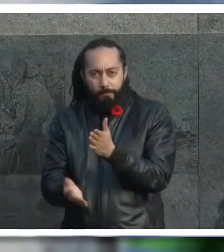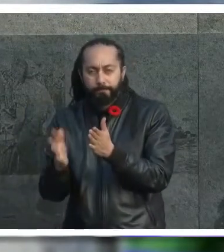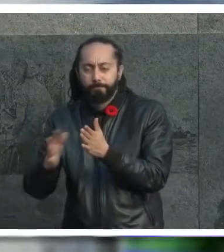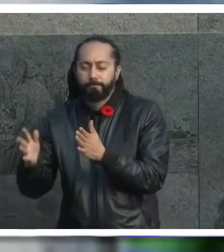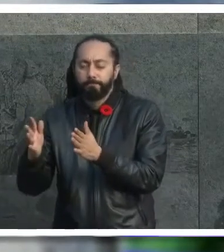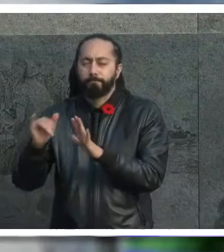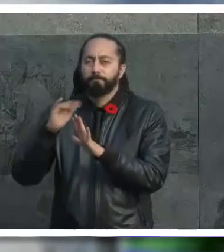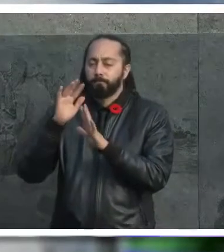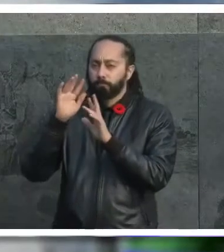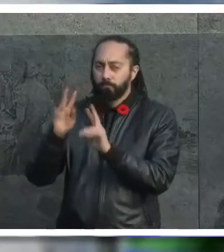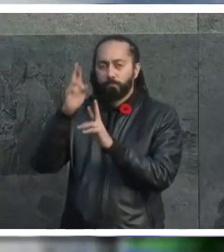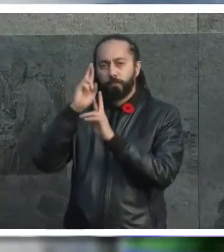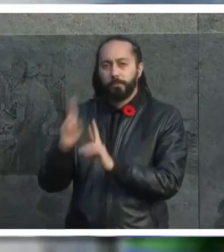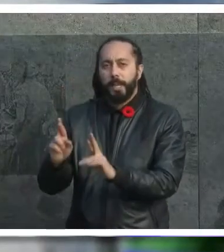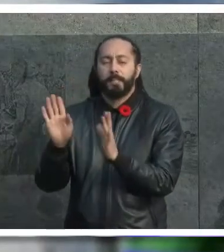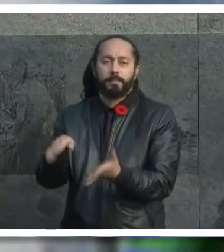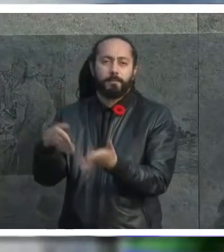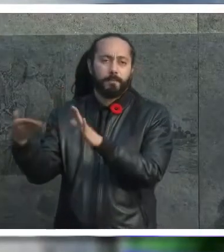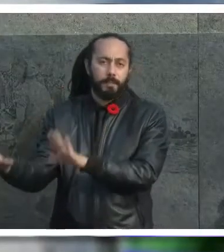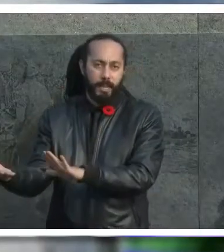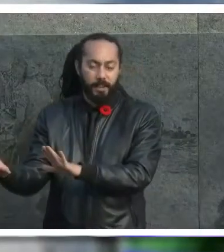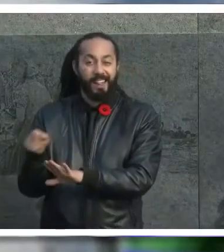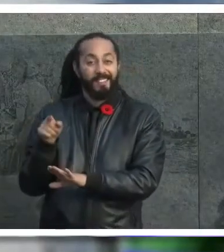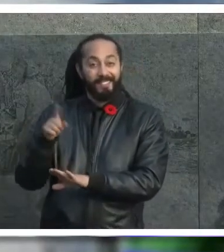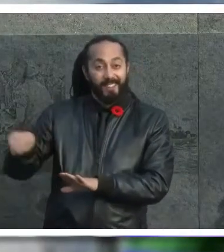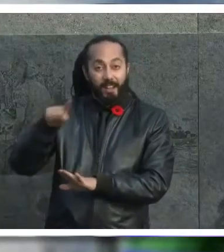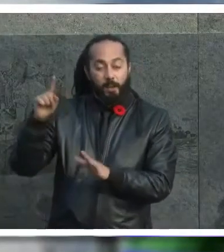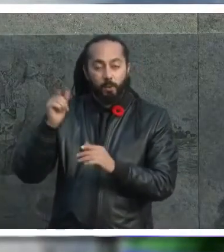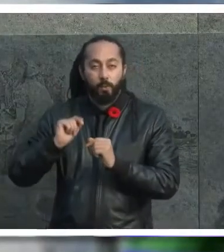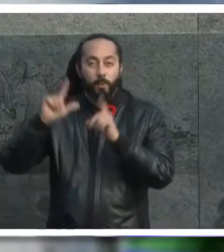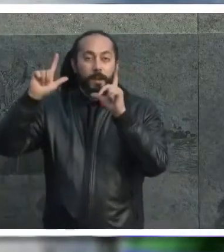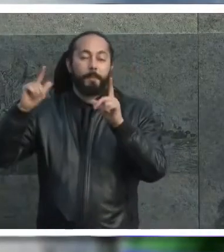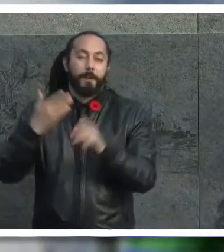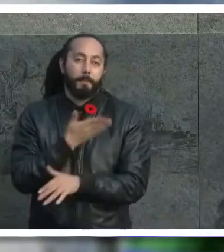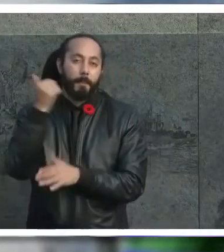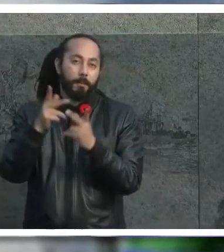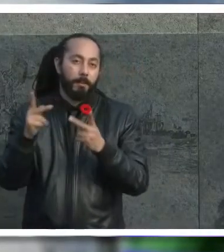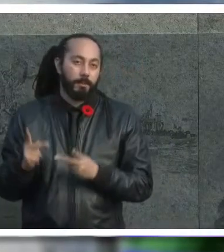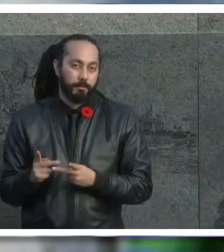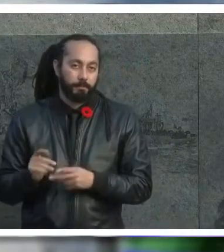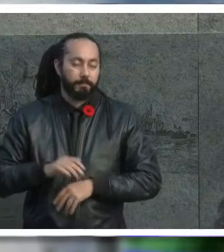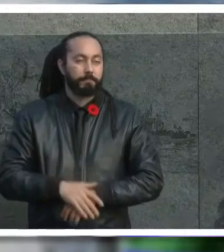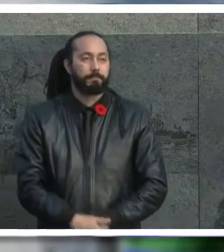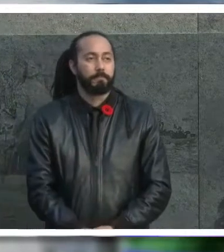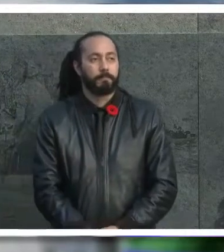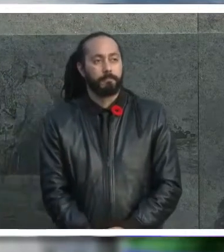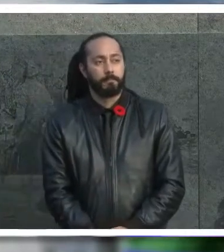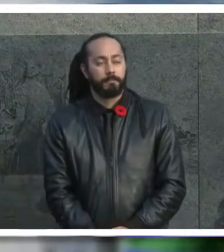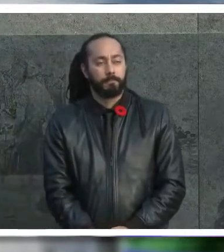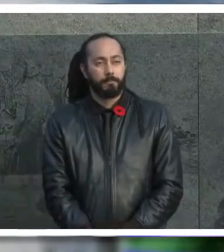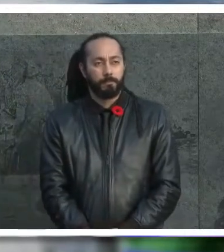And this arouses living to do their duty after paying respects to the dead. (Speaks French)